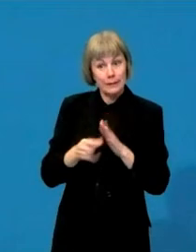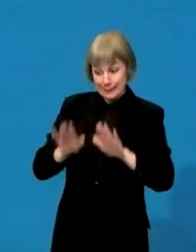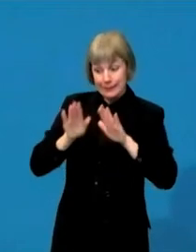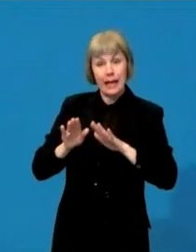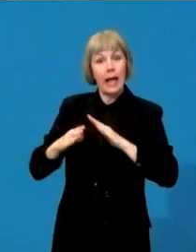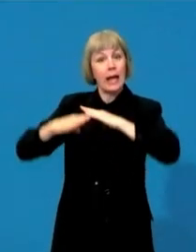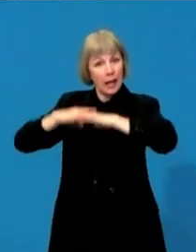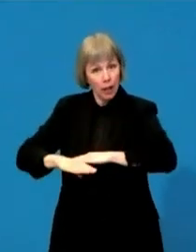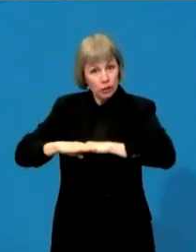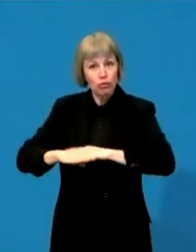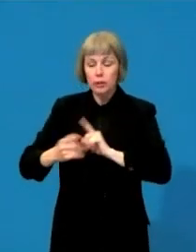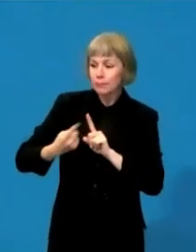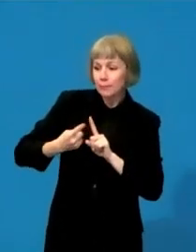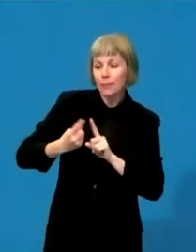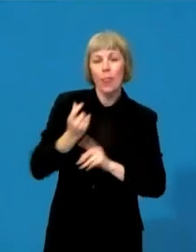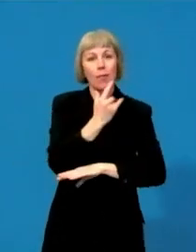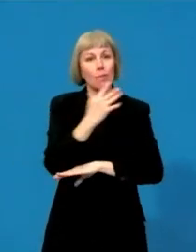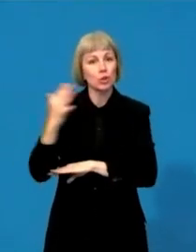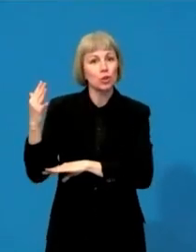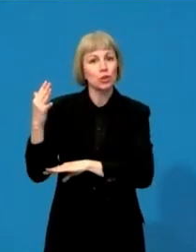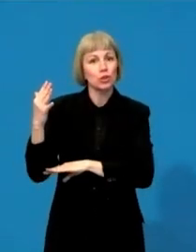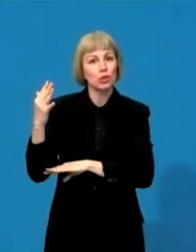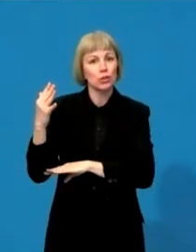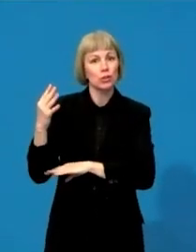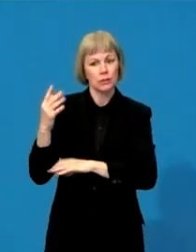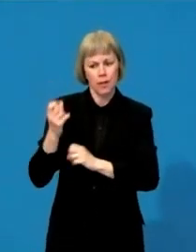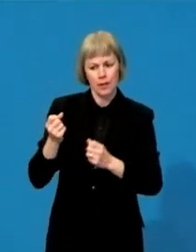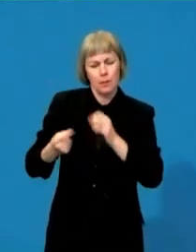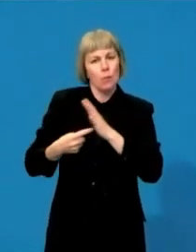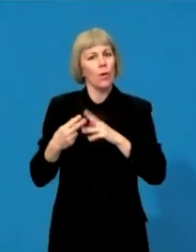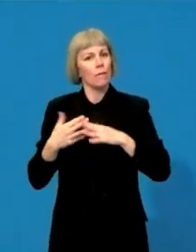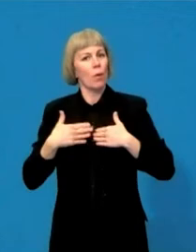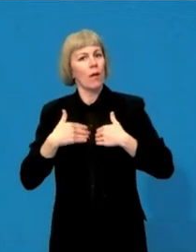is - do you see that as part of their health and wellbeing? Yes.